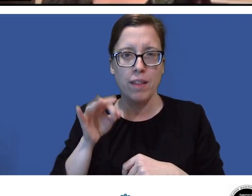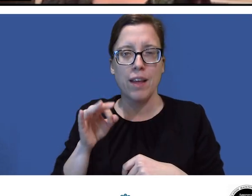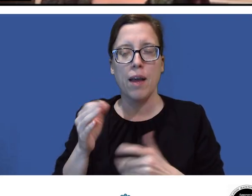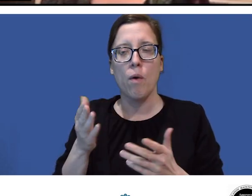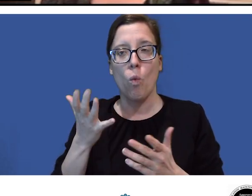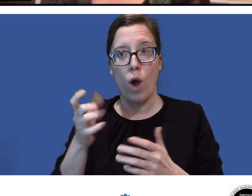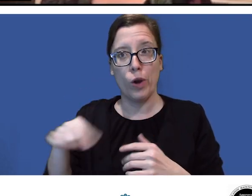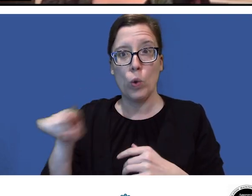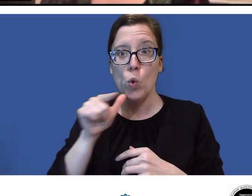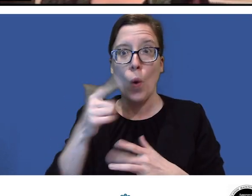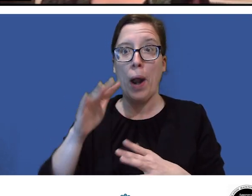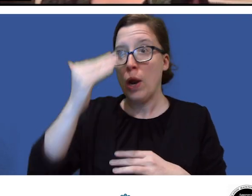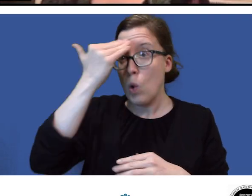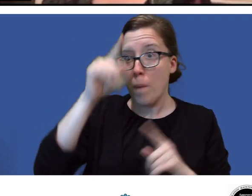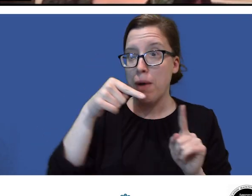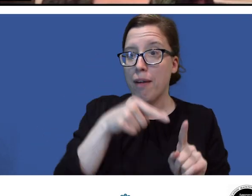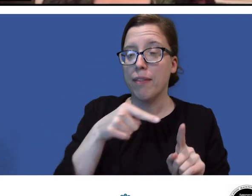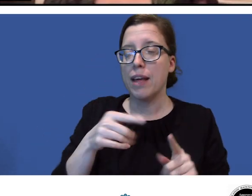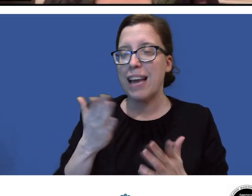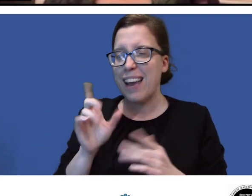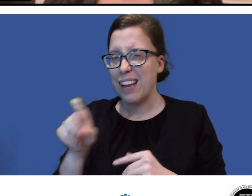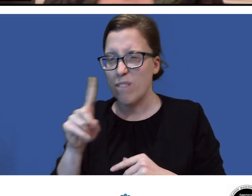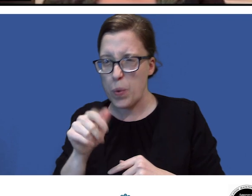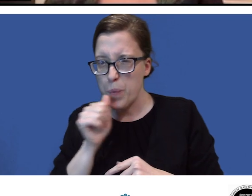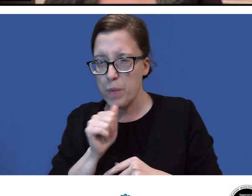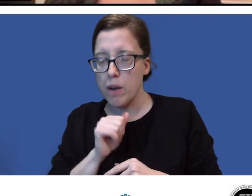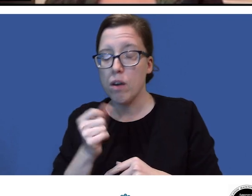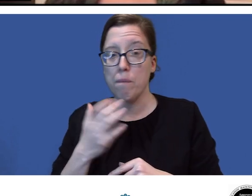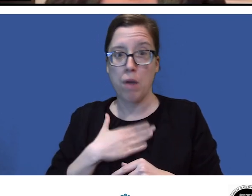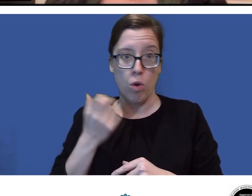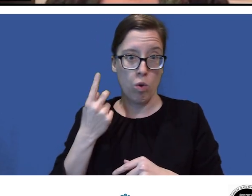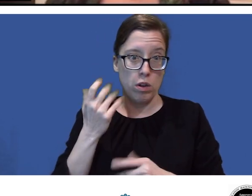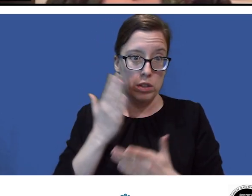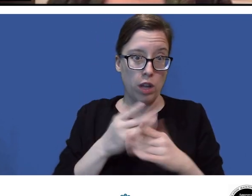there's some folks here who probably are in their first year, their first semester.